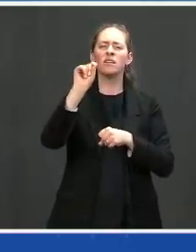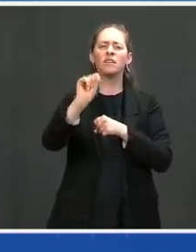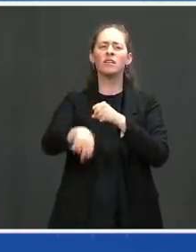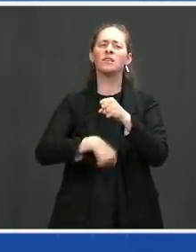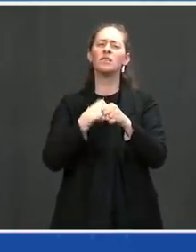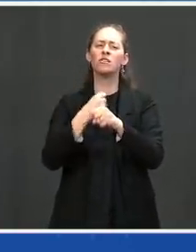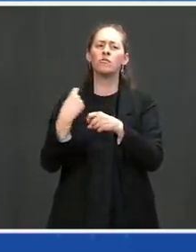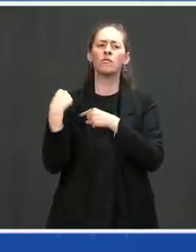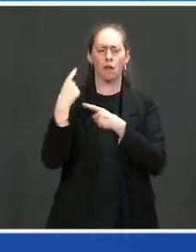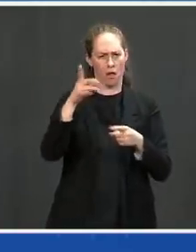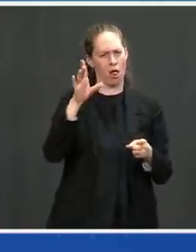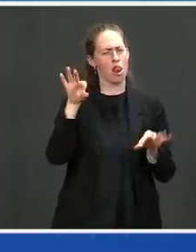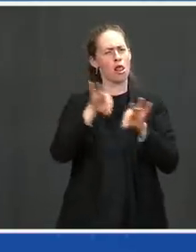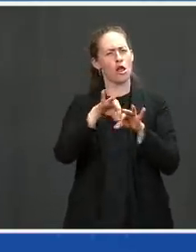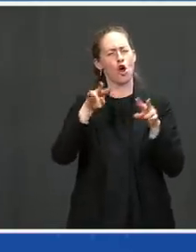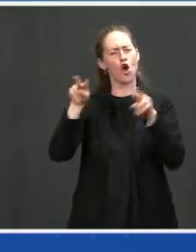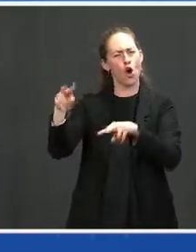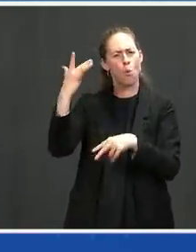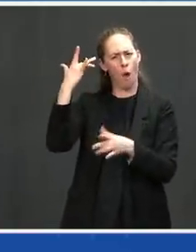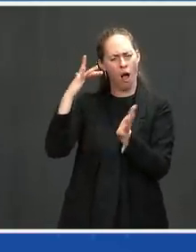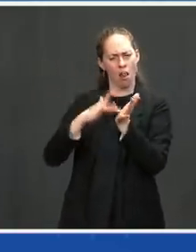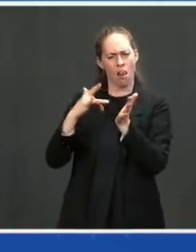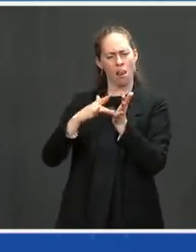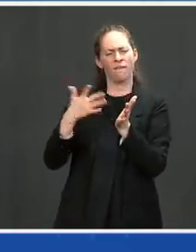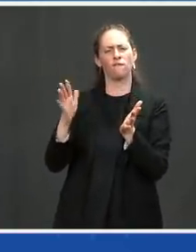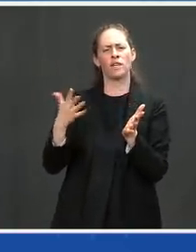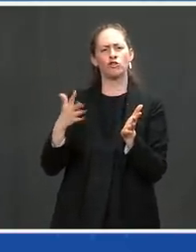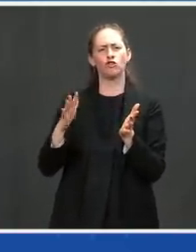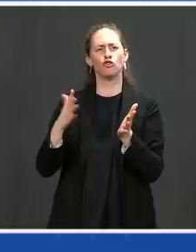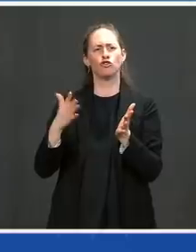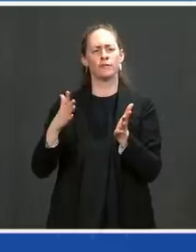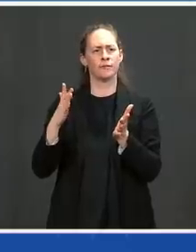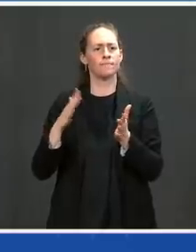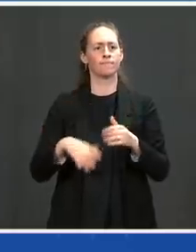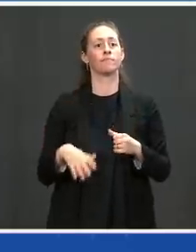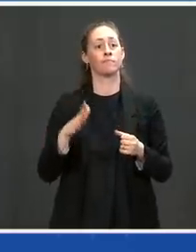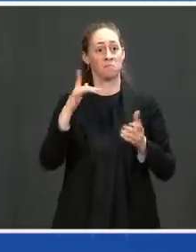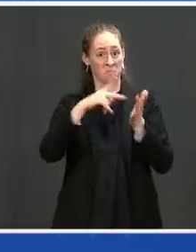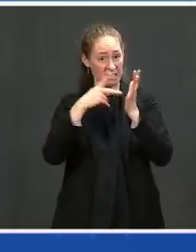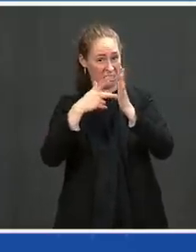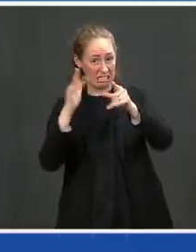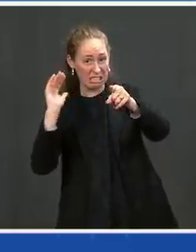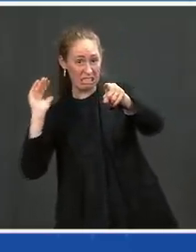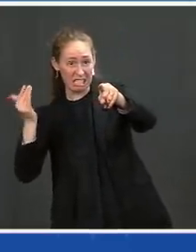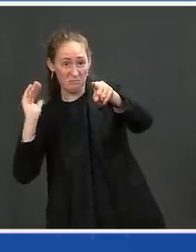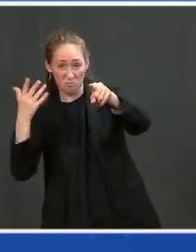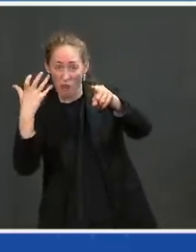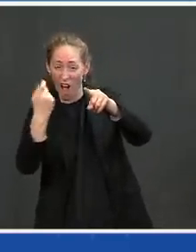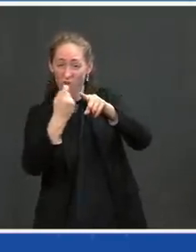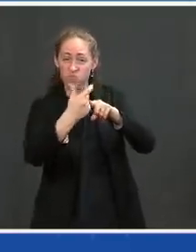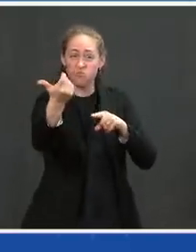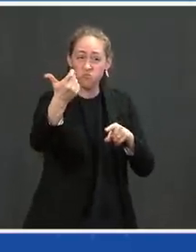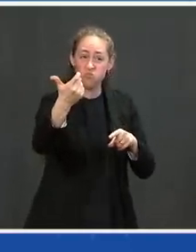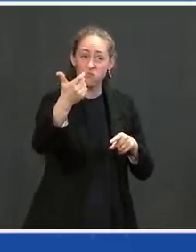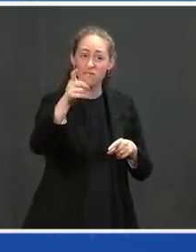The Press: It sounds like you're moving closer to eliminating the filibuster. Is that correct? The President: I answered your question.